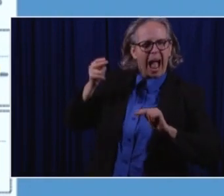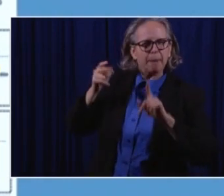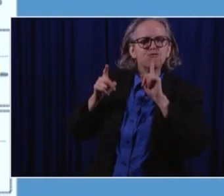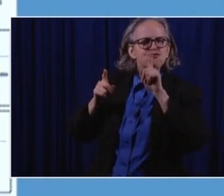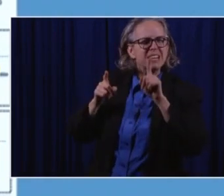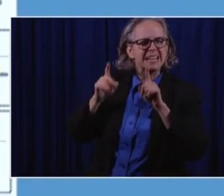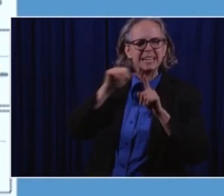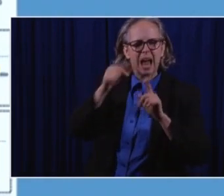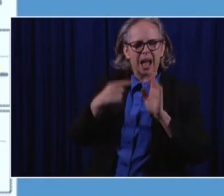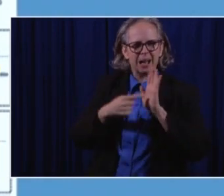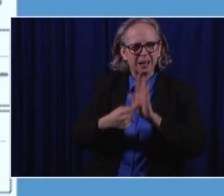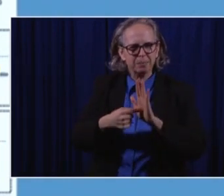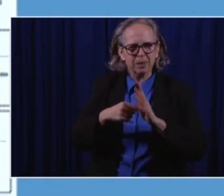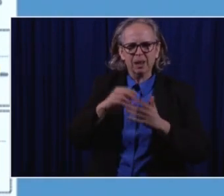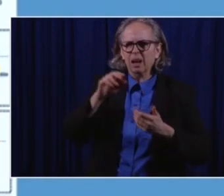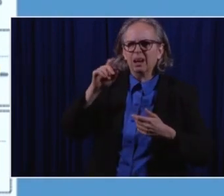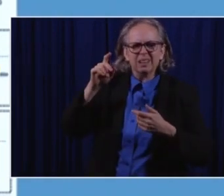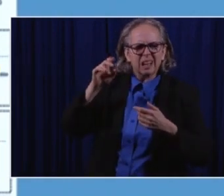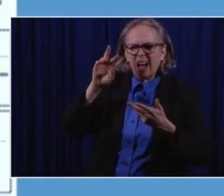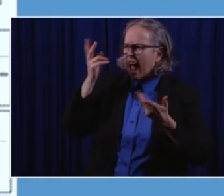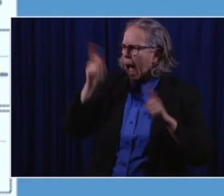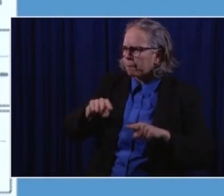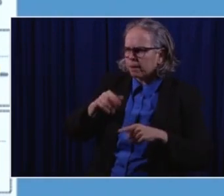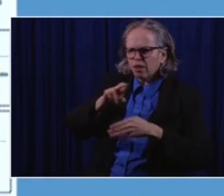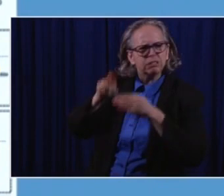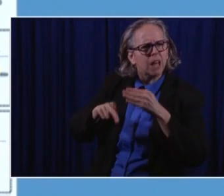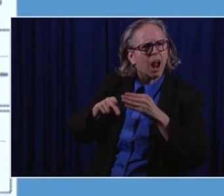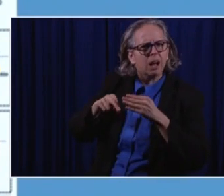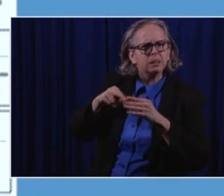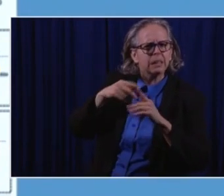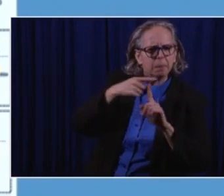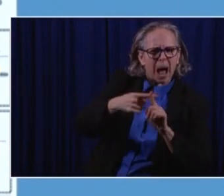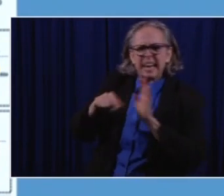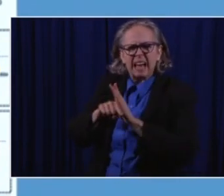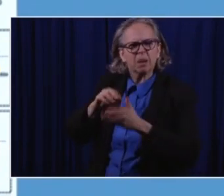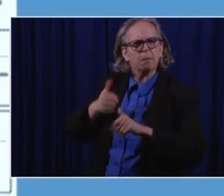today. We'll do this The number today for new cases a 1604. data was somewhat inflated